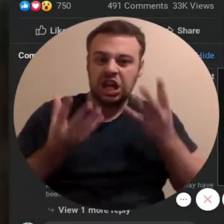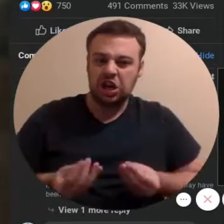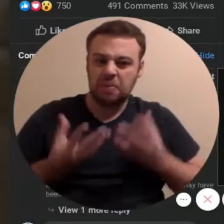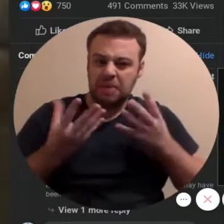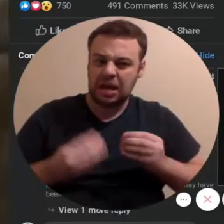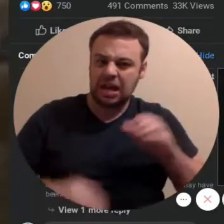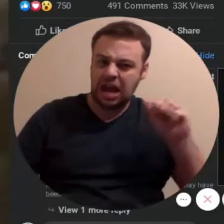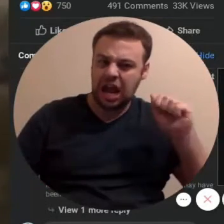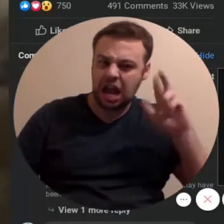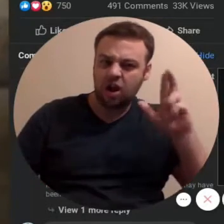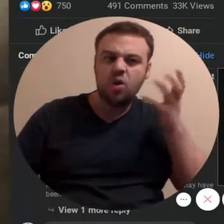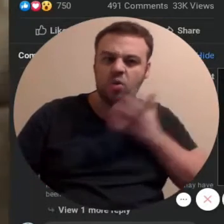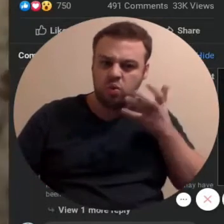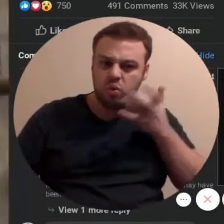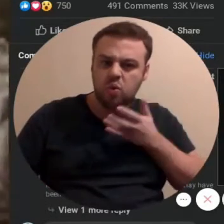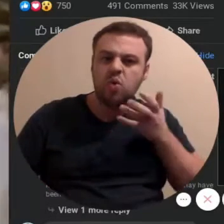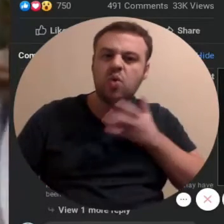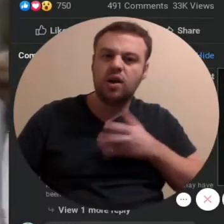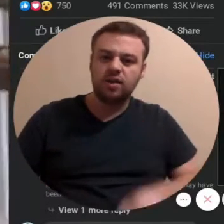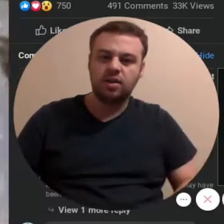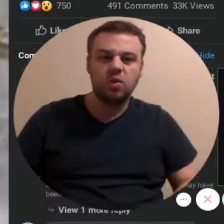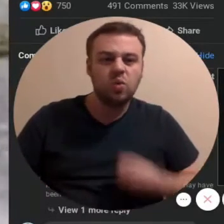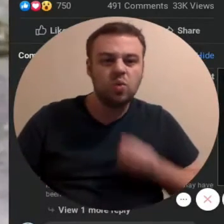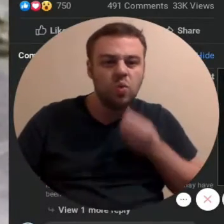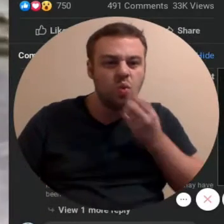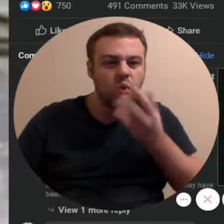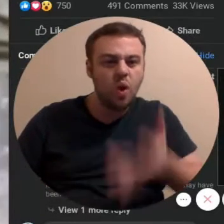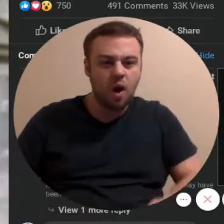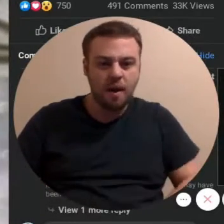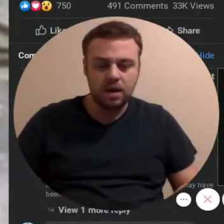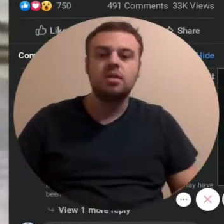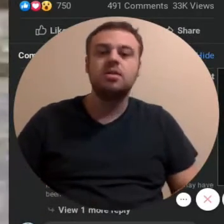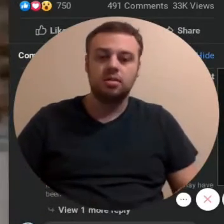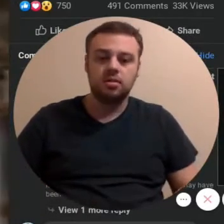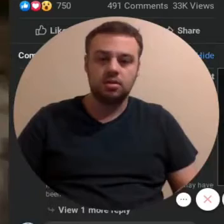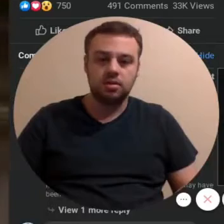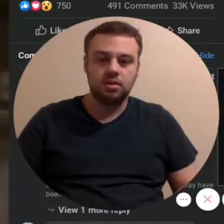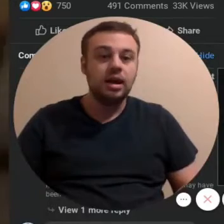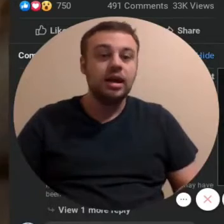Erica: Did you say he's a two toed or three toed? You said a two toed sloth.